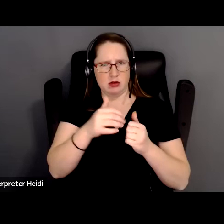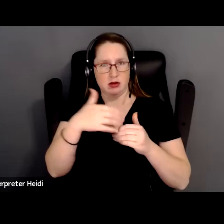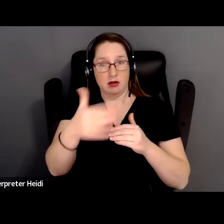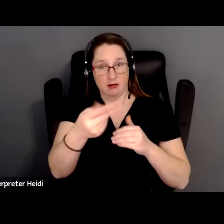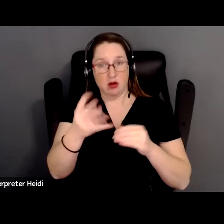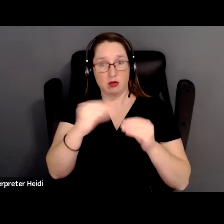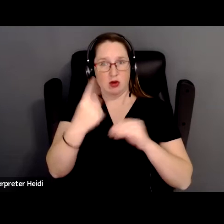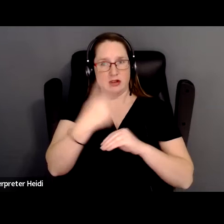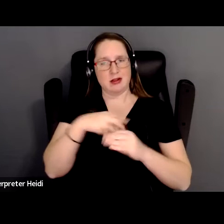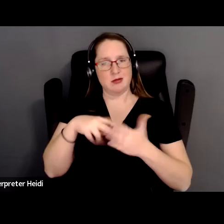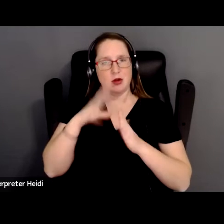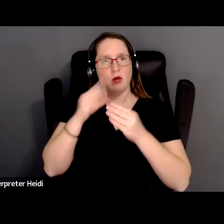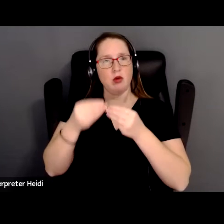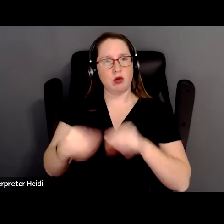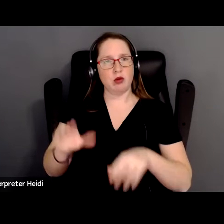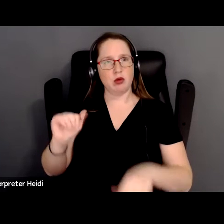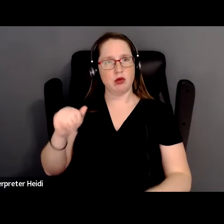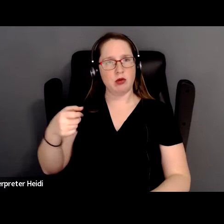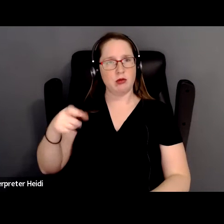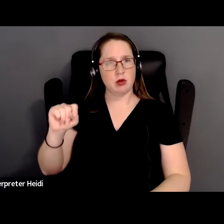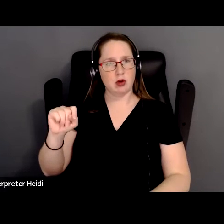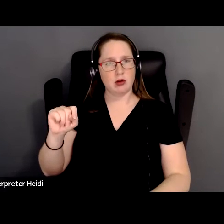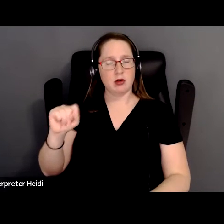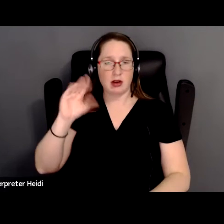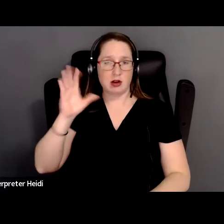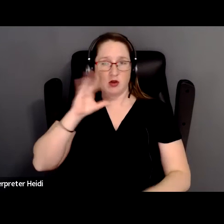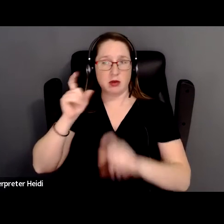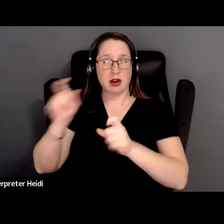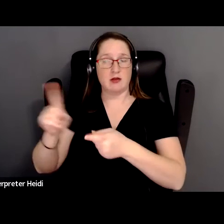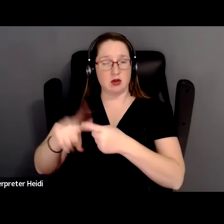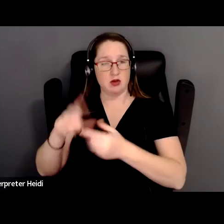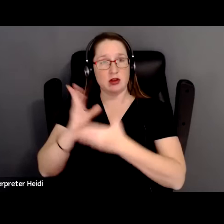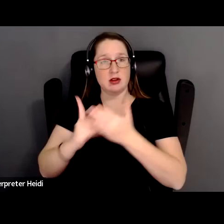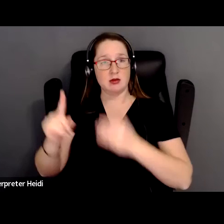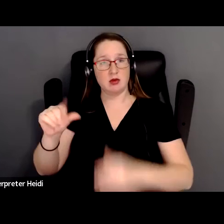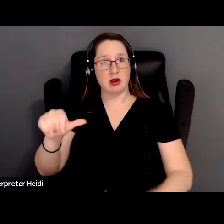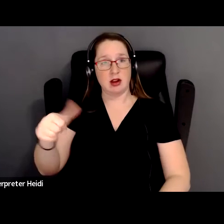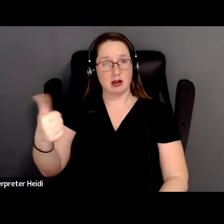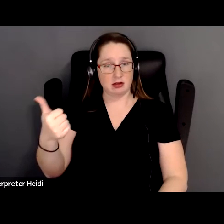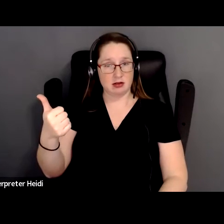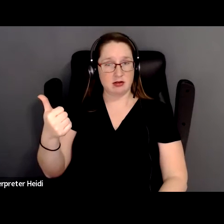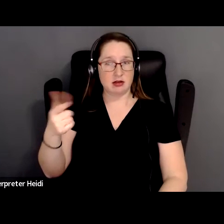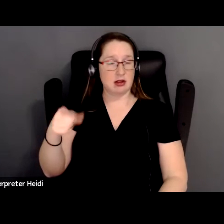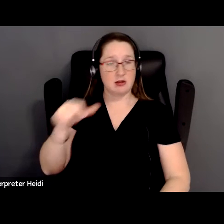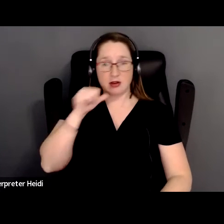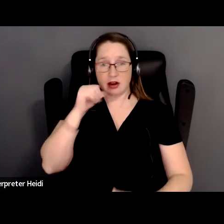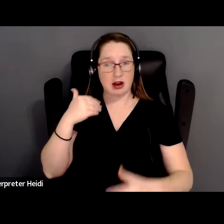lose their apartment, and it would be given away to someone else, and that they would not have a an